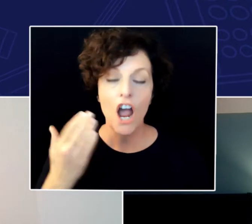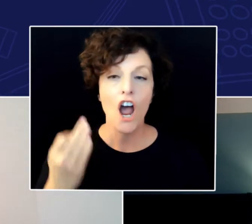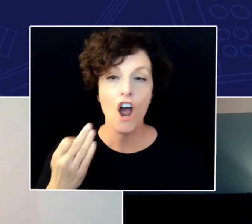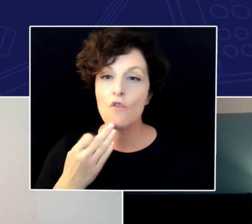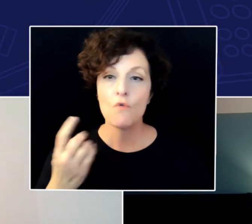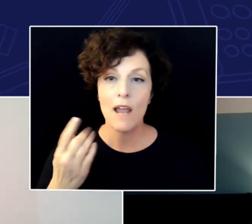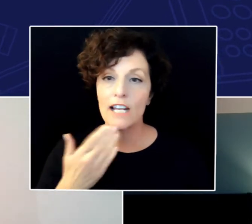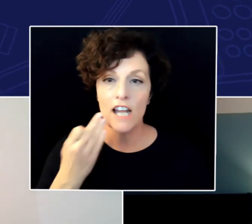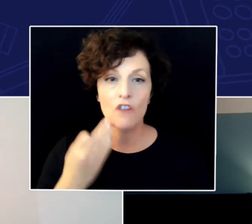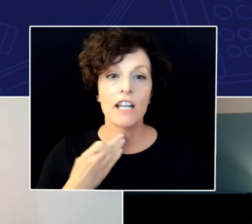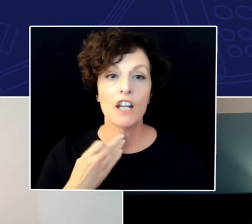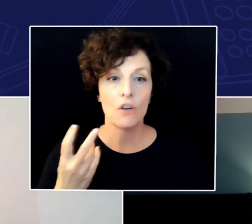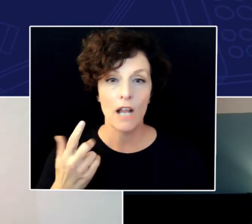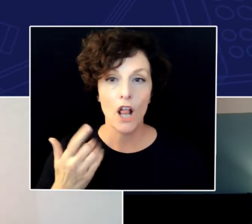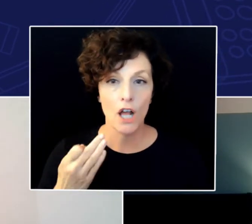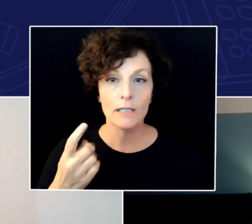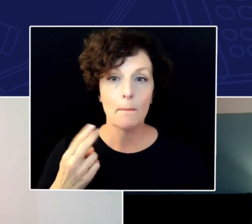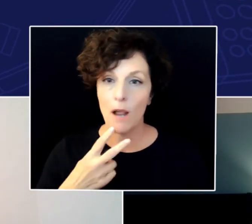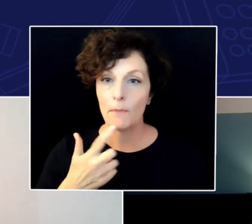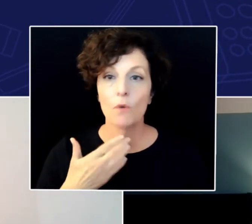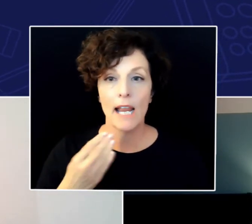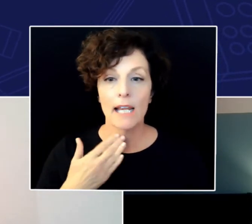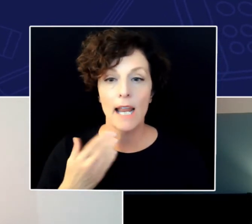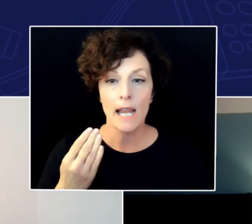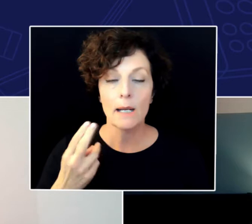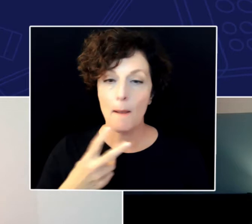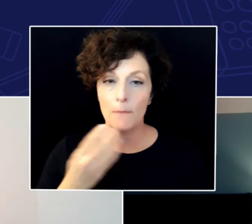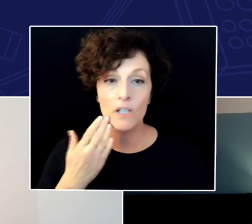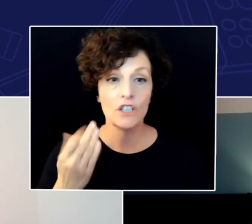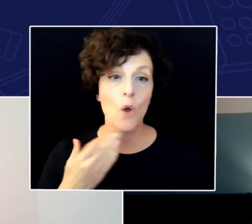hereditary hearing loss populations and communities.